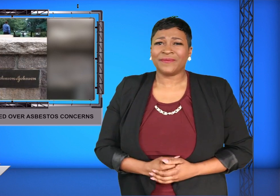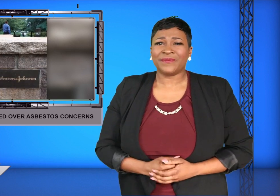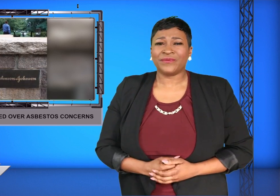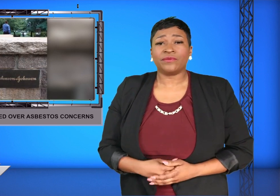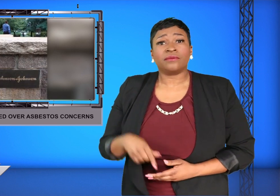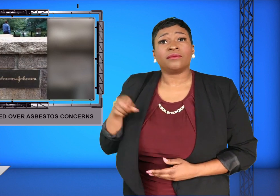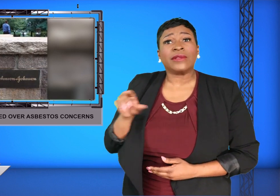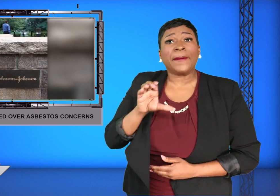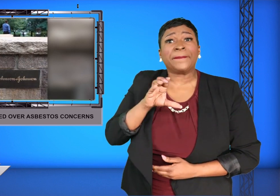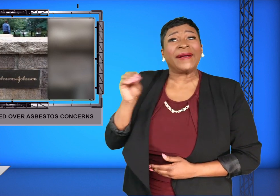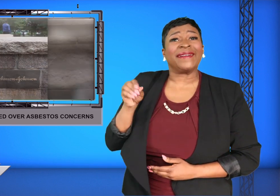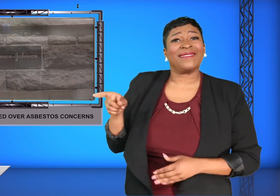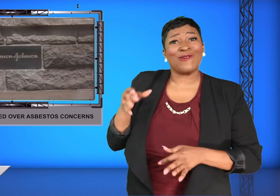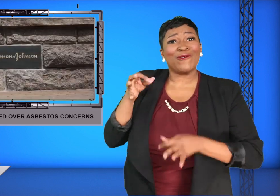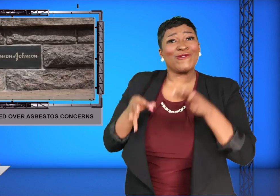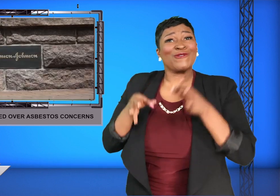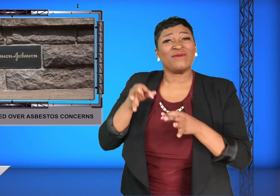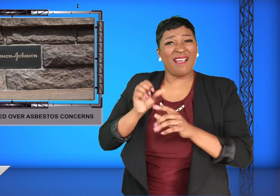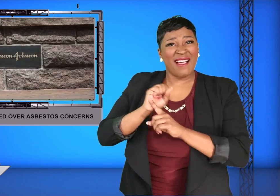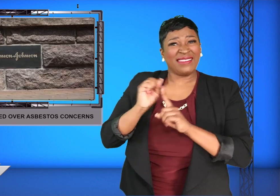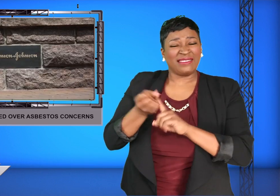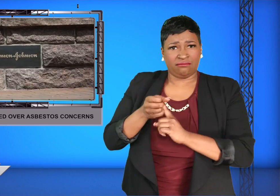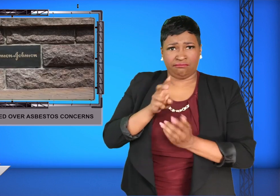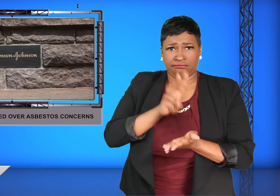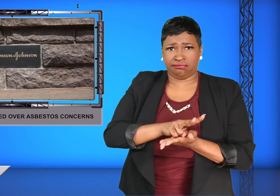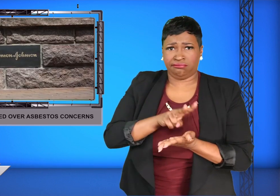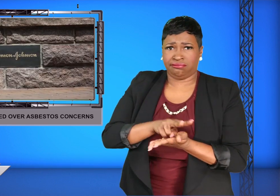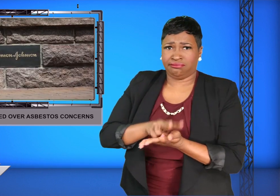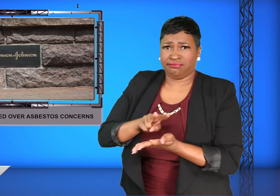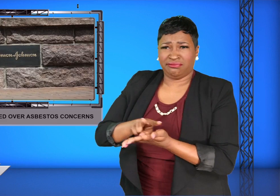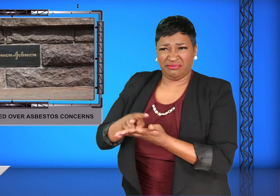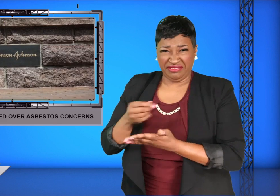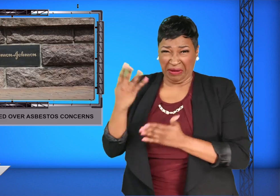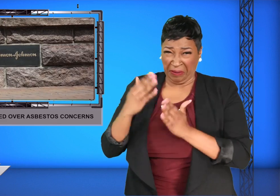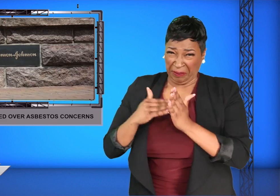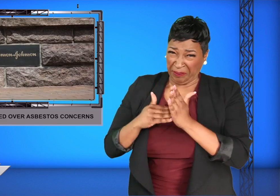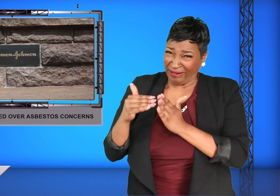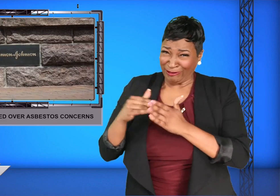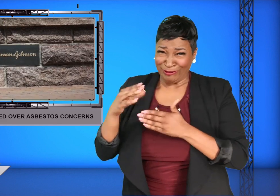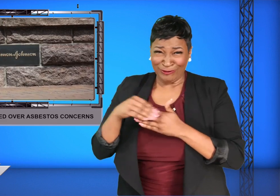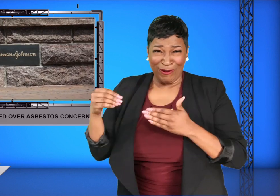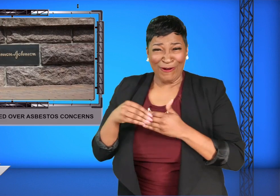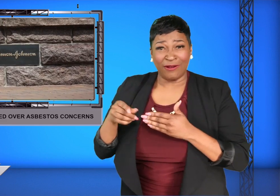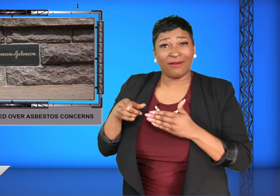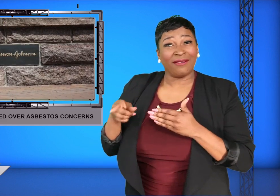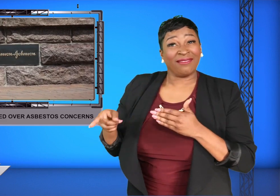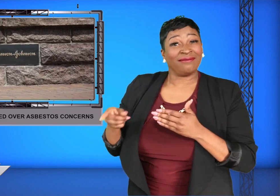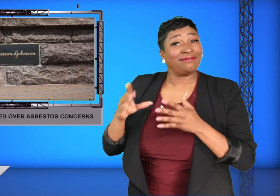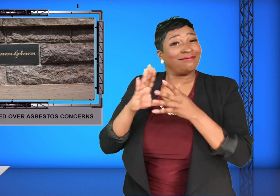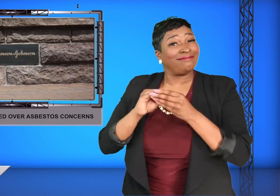The company has lost several multimillion dollar court cases which claim asbestos in